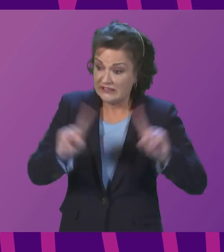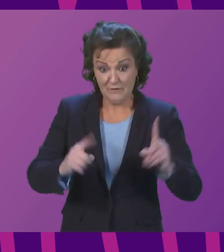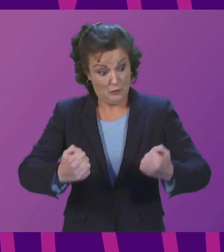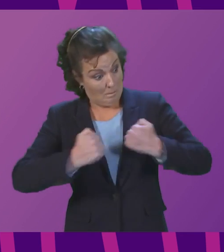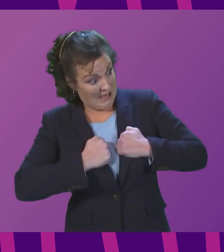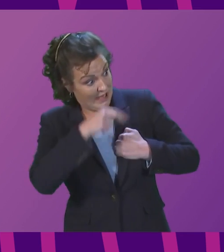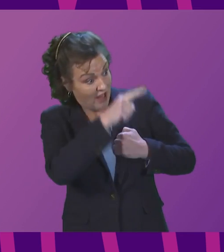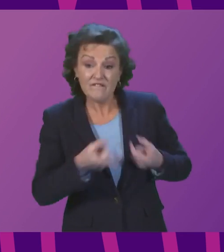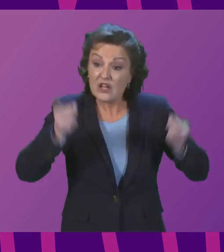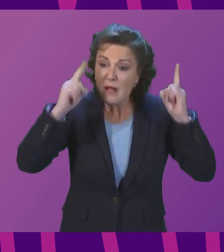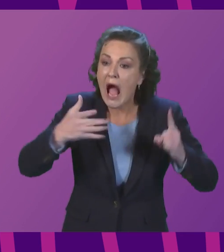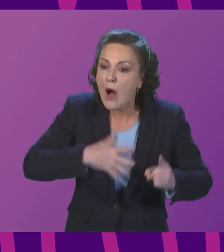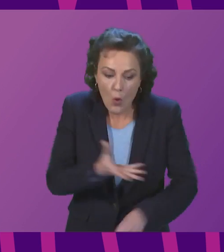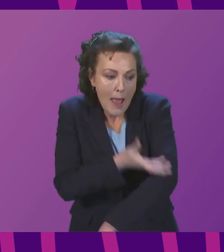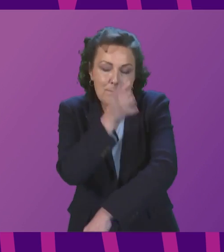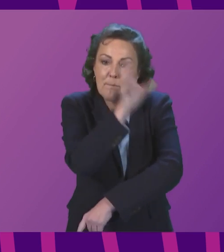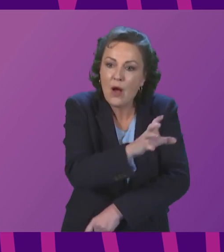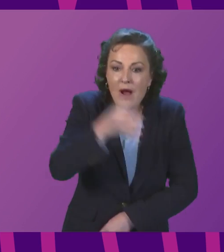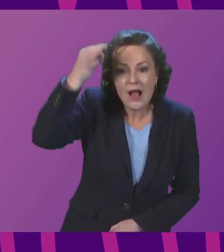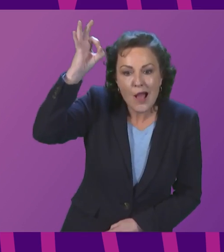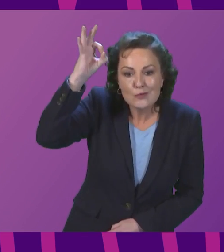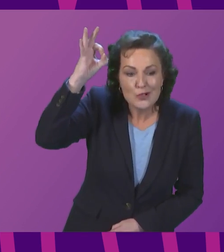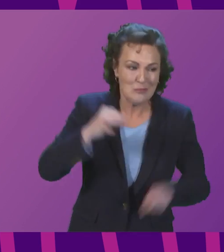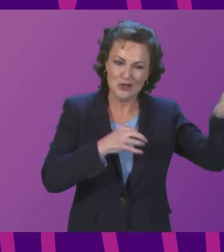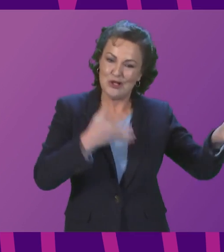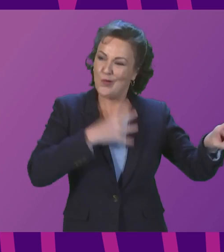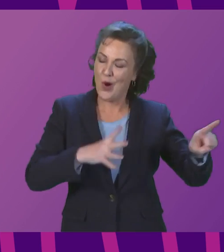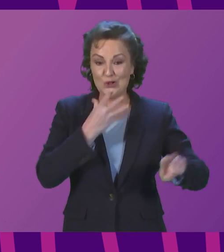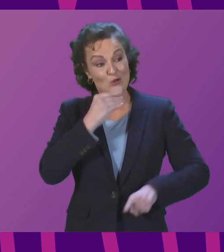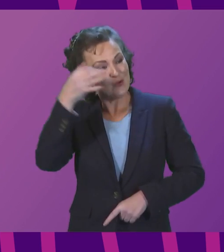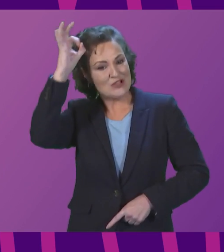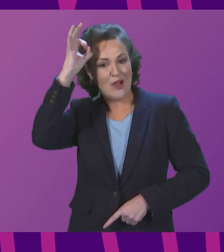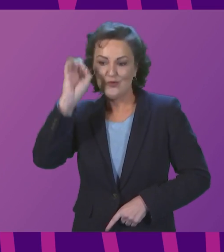she wants to use them as a shield. Last week, she was using councils as her shield about chopping the bottom off doors and this